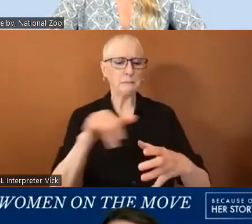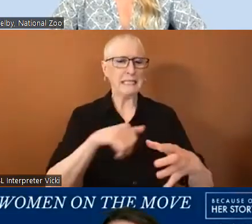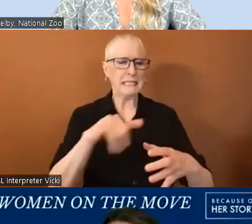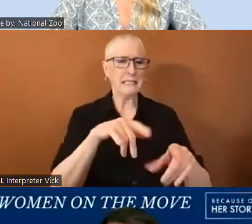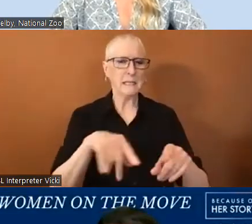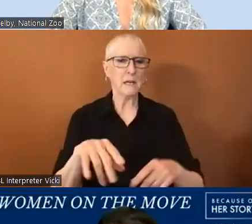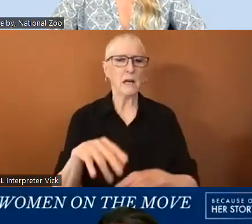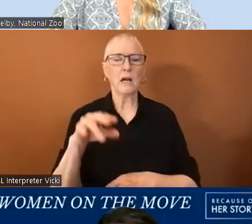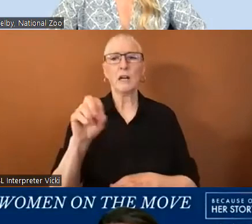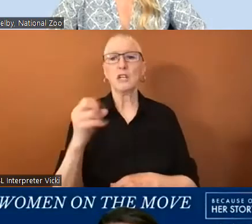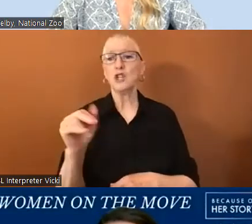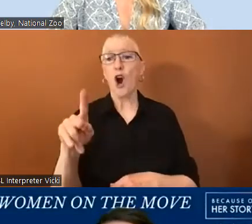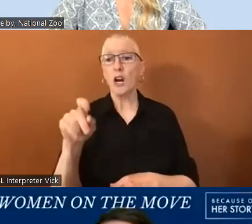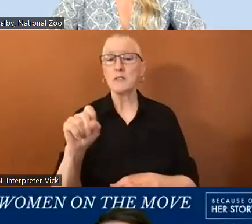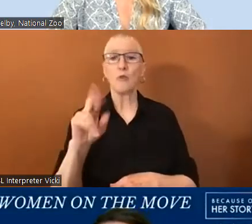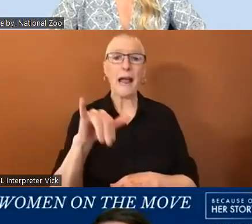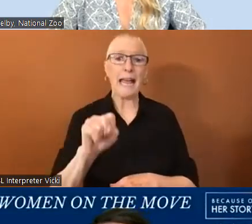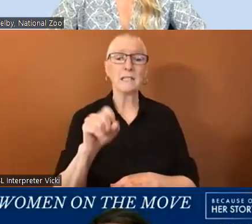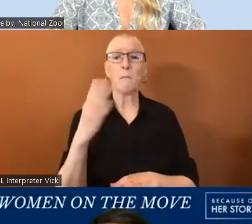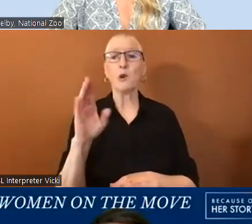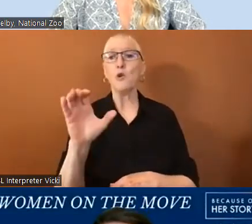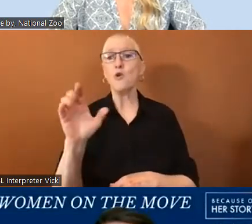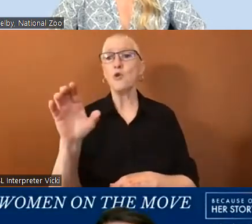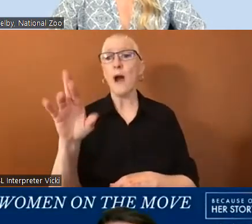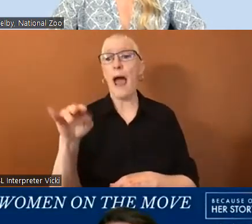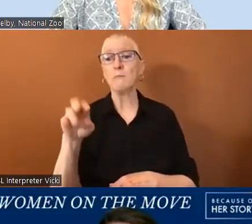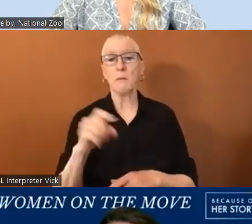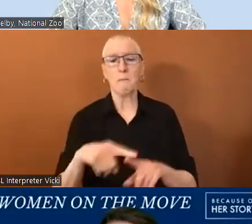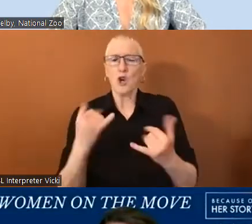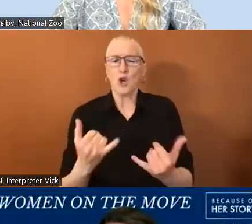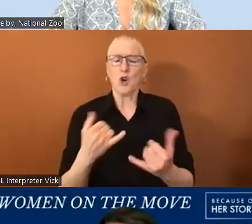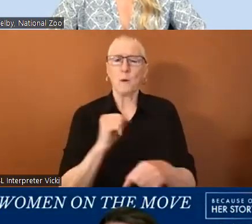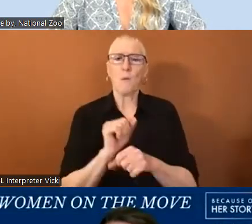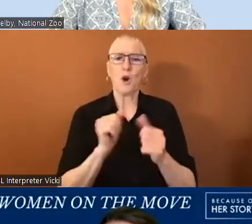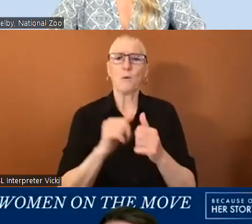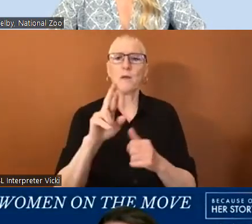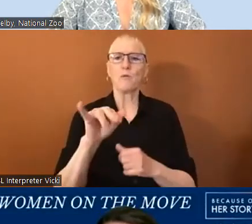all the way down to blue crabs but our current research is working with river herring who are a